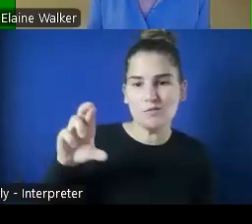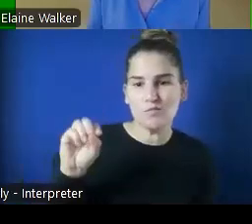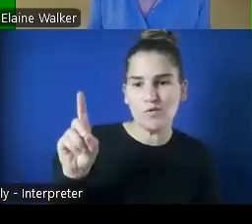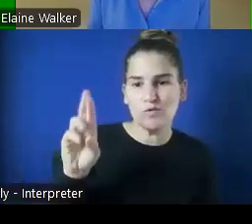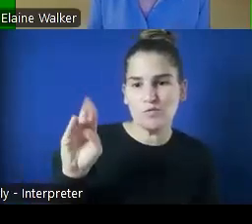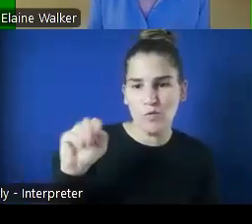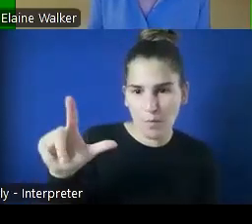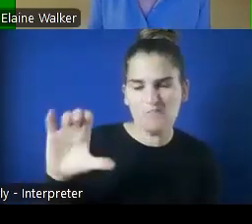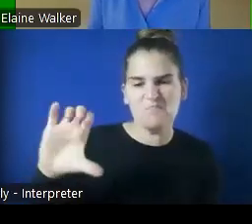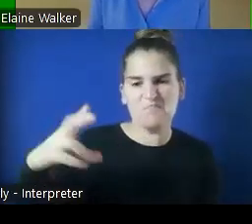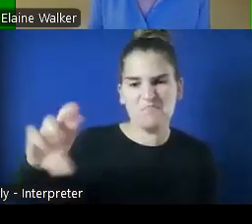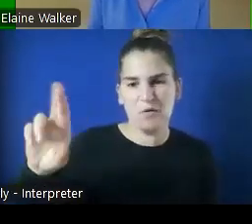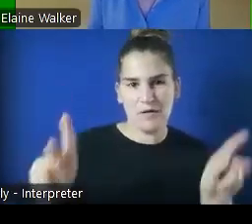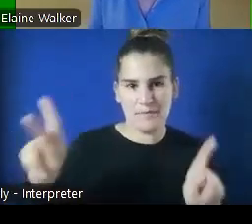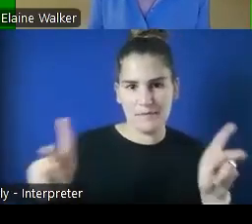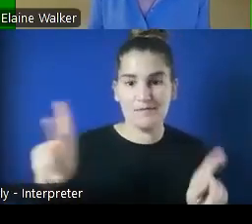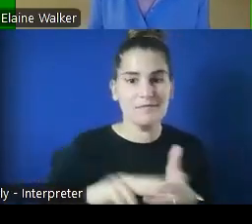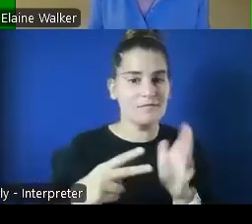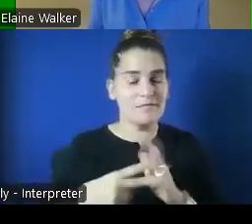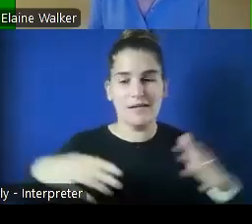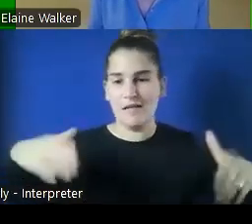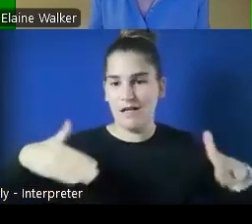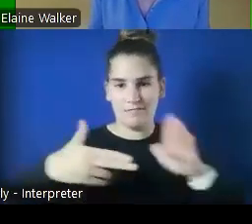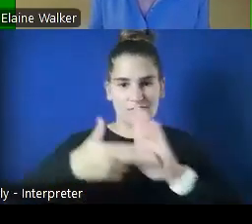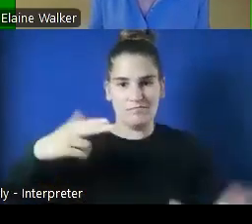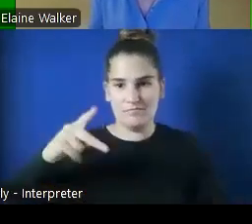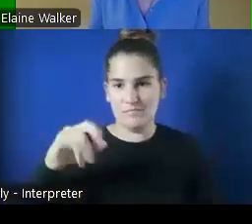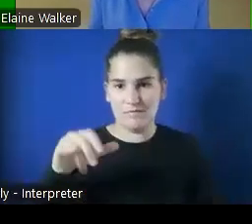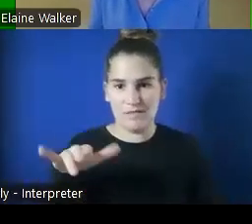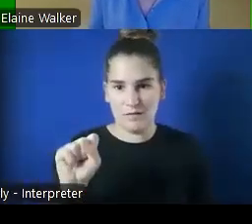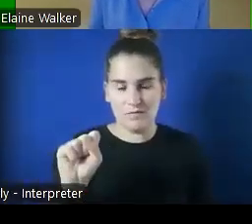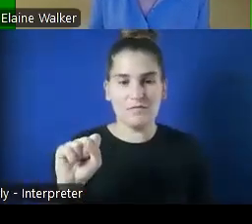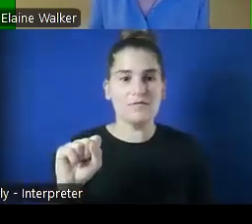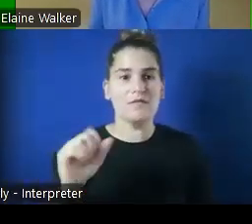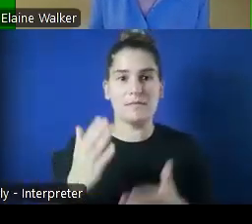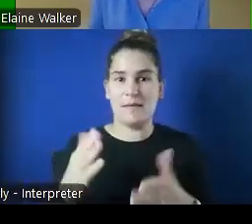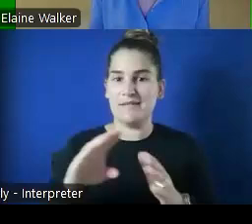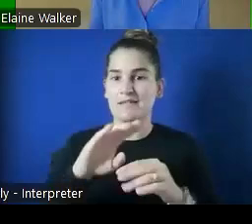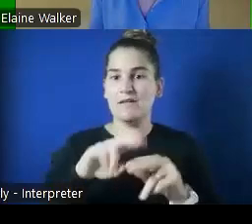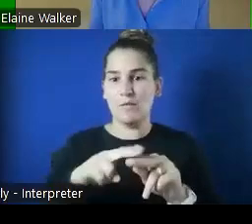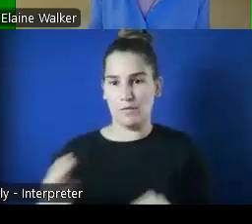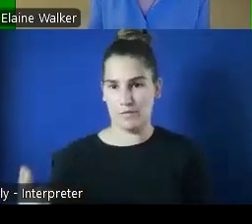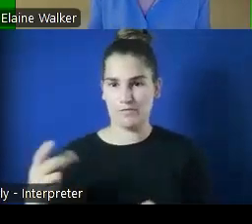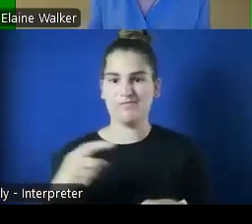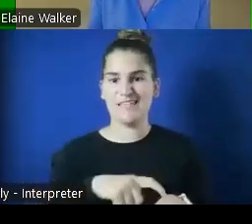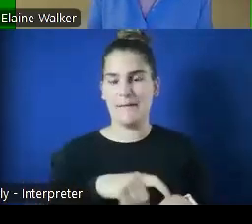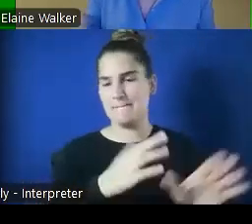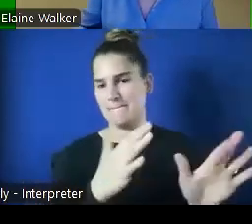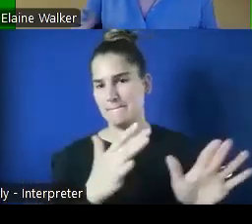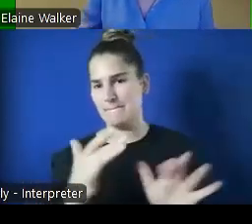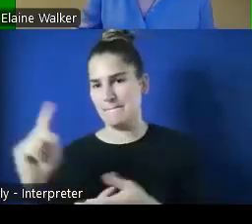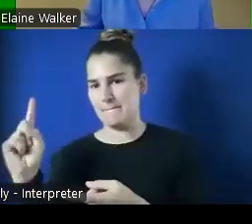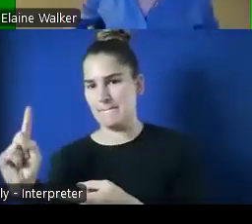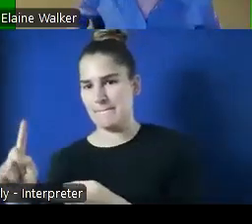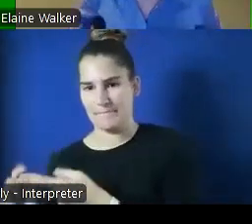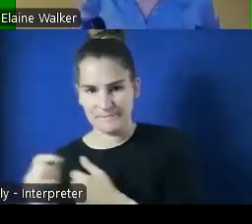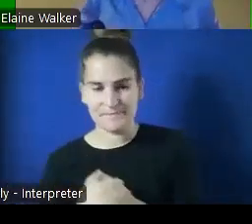free from psychosis declines over time but that's not the case with controls so the conversion rate